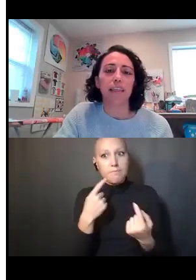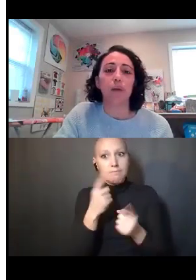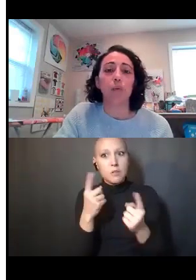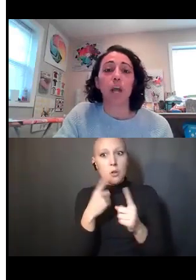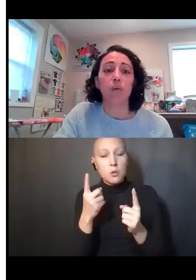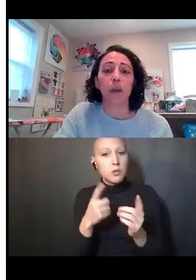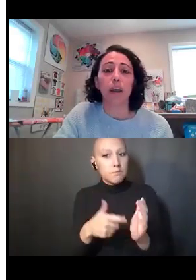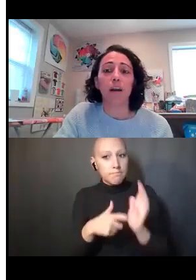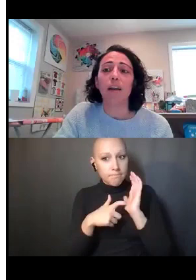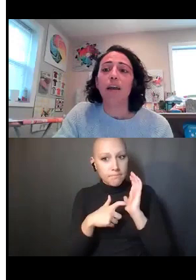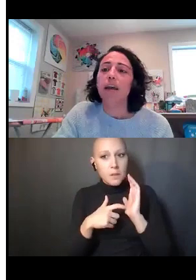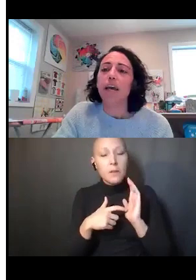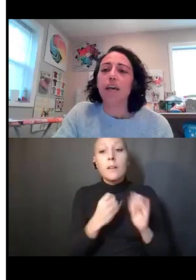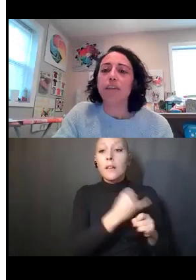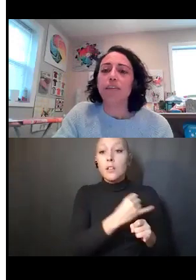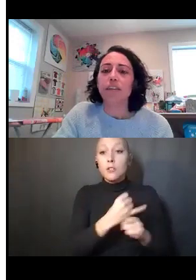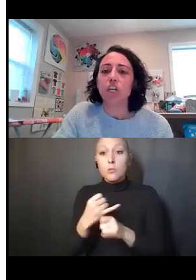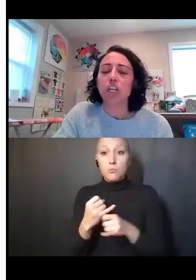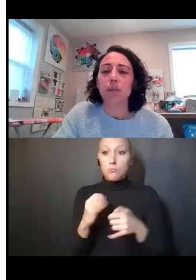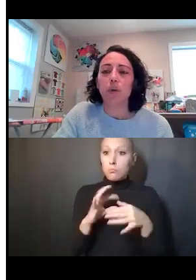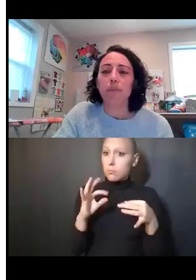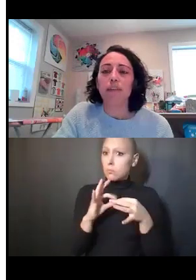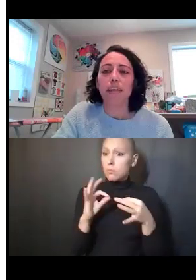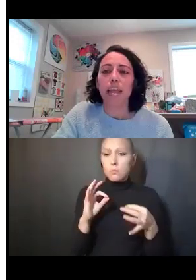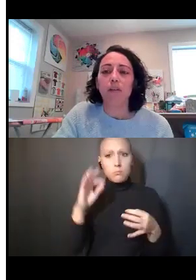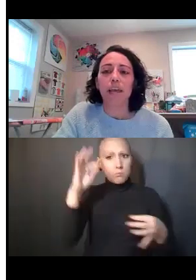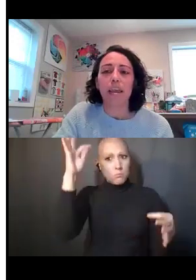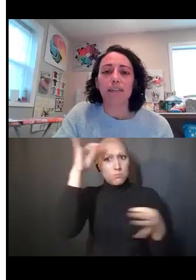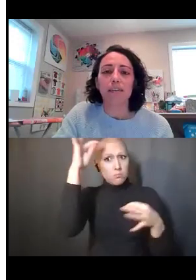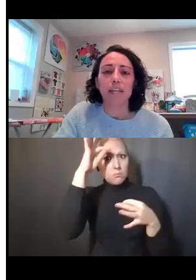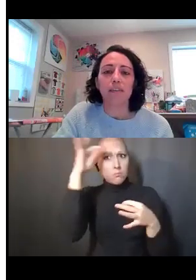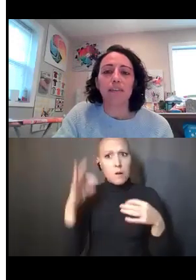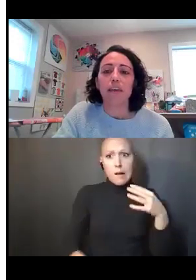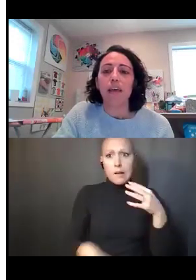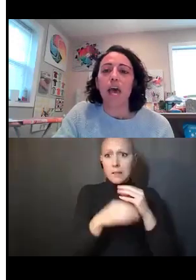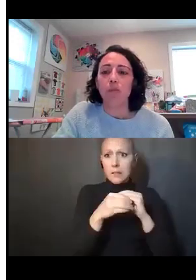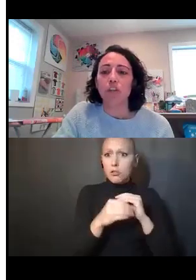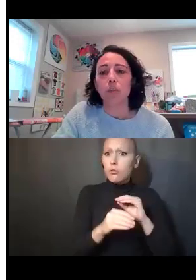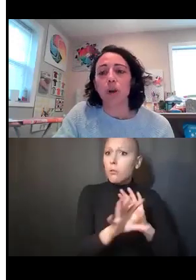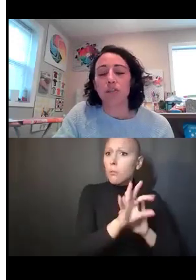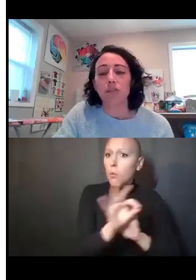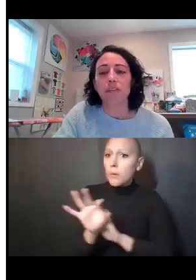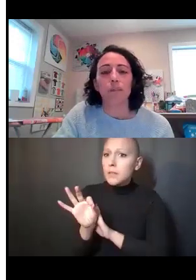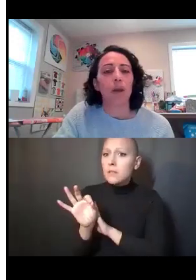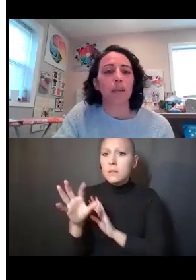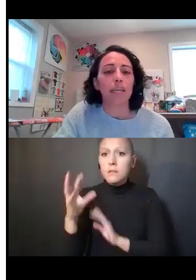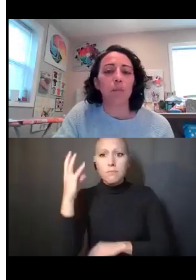that they were not aware of these additional appointments and outside activities. Which is part of the reason why we need